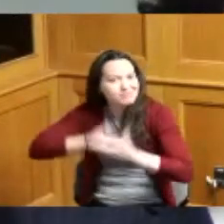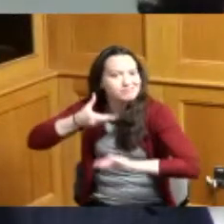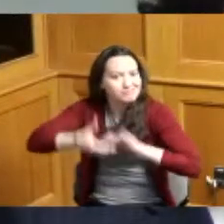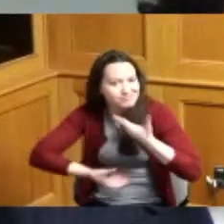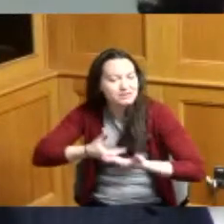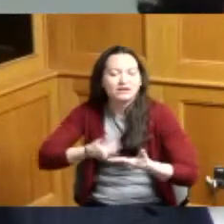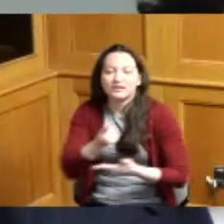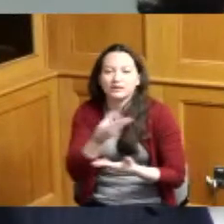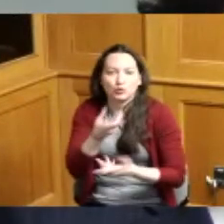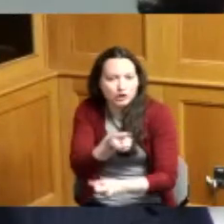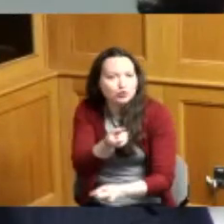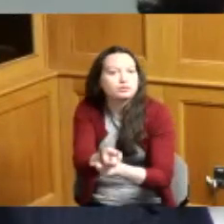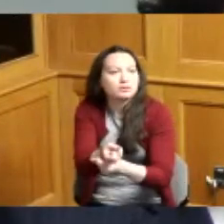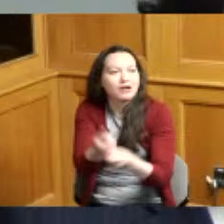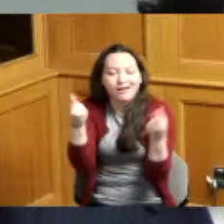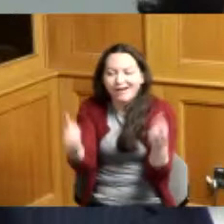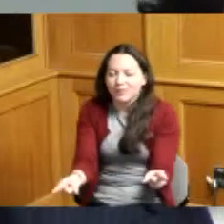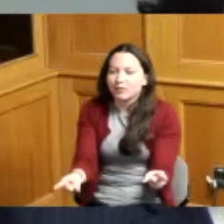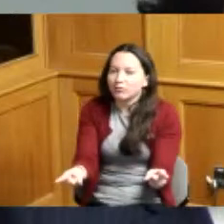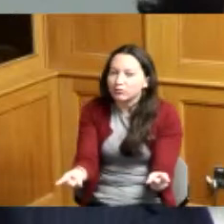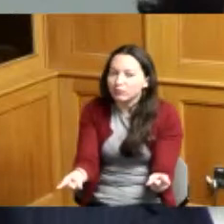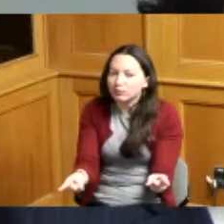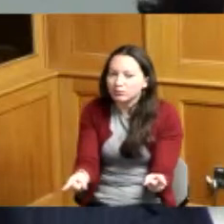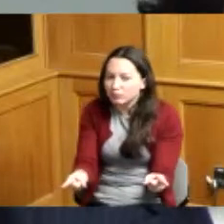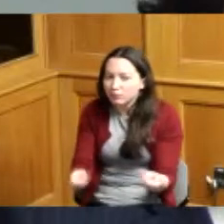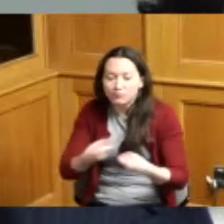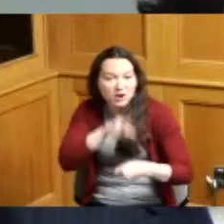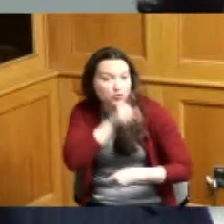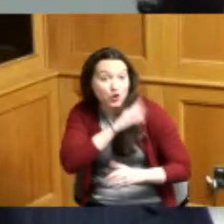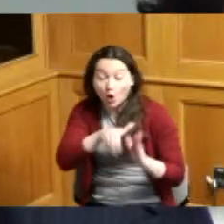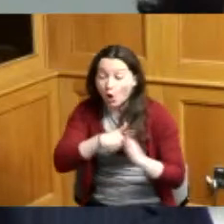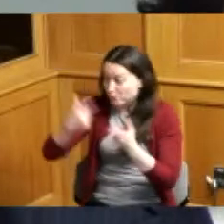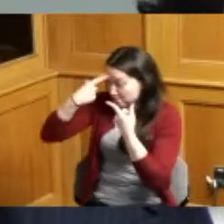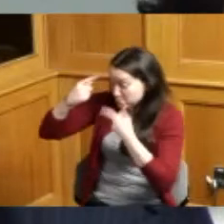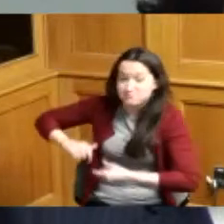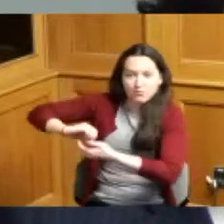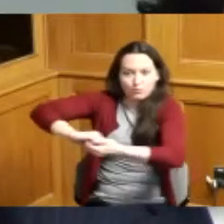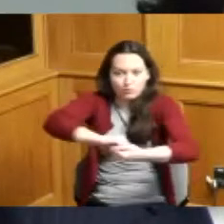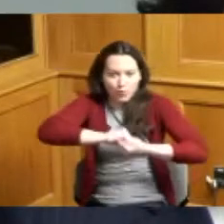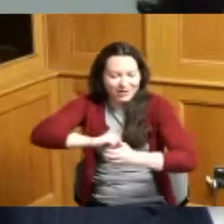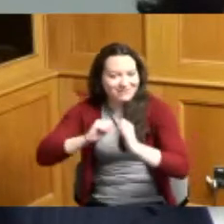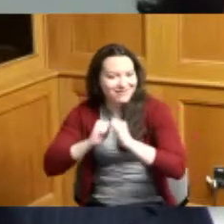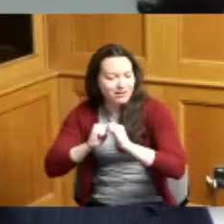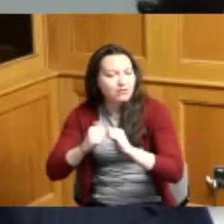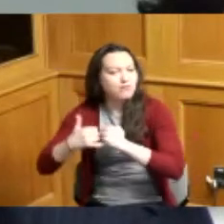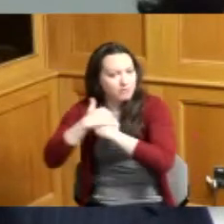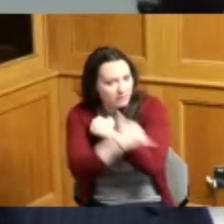the next several years to make sure that we're all working together on this with the county the team